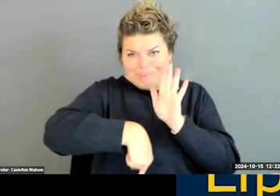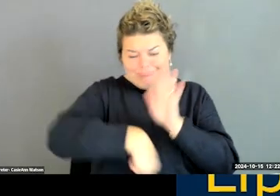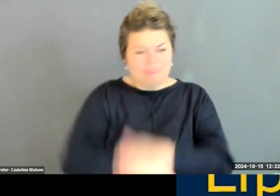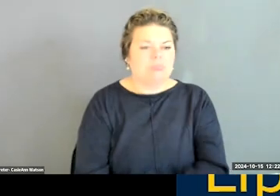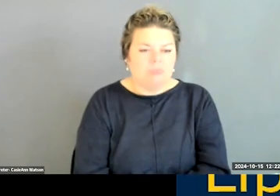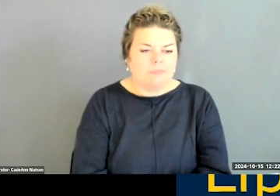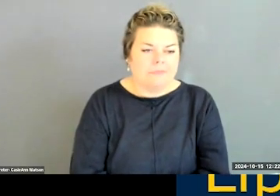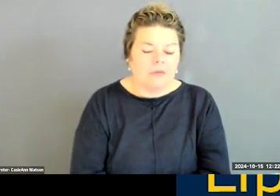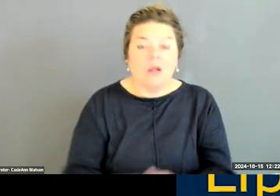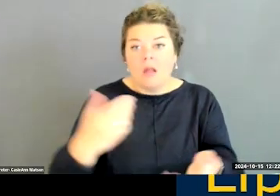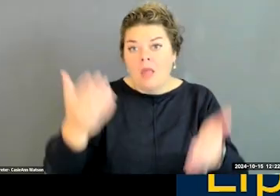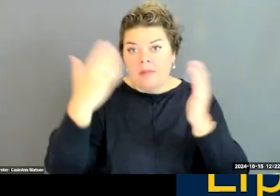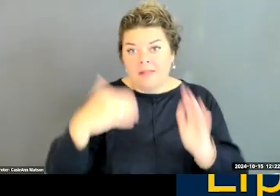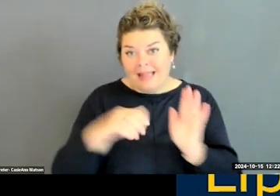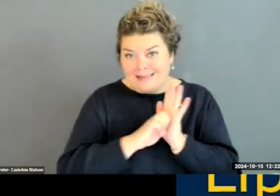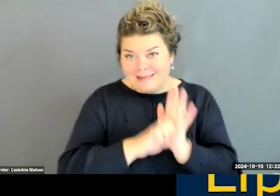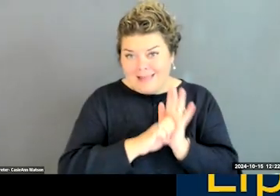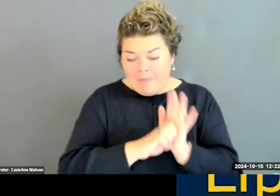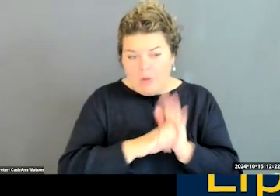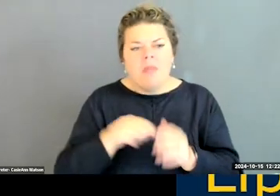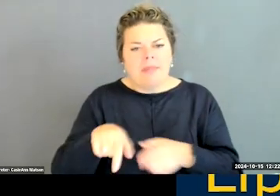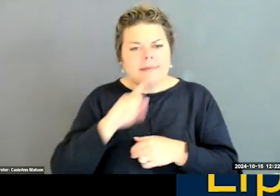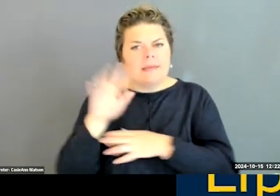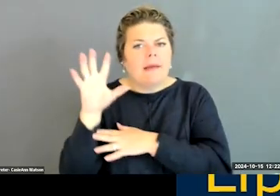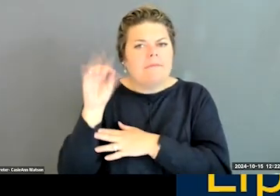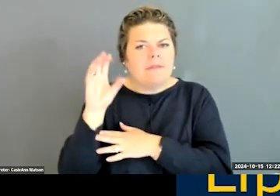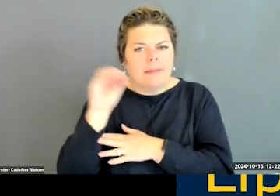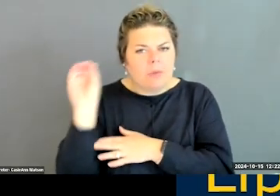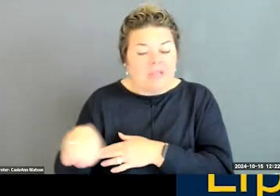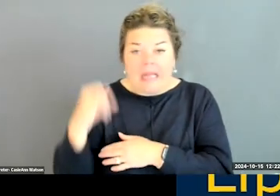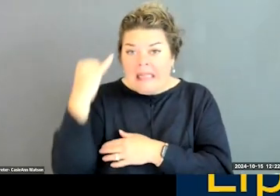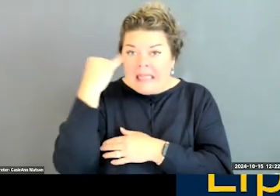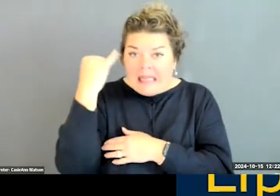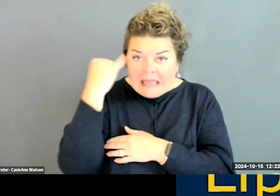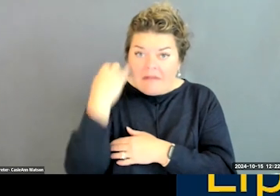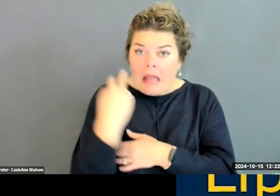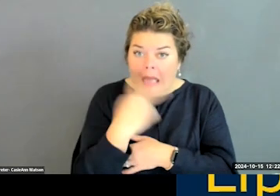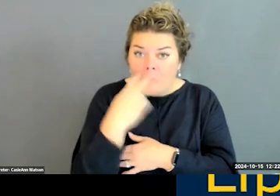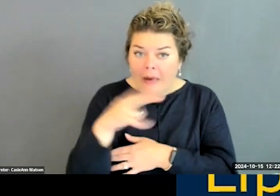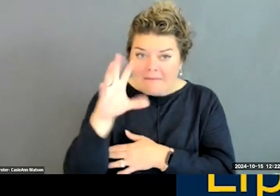In this next example, we're simulating a 50% effective lip reading example.